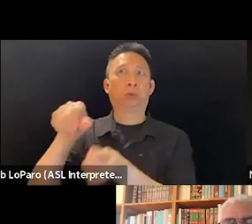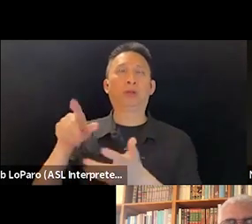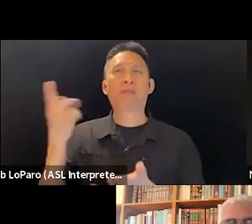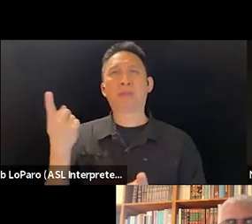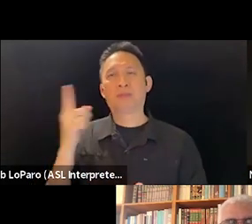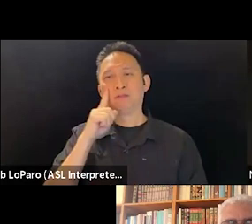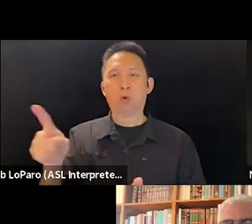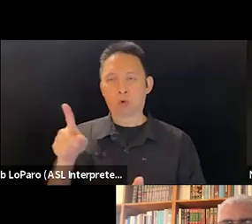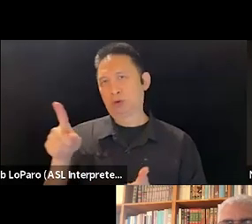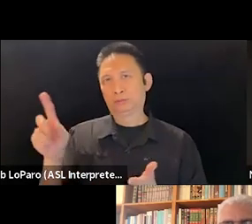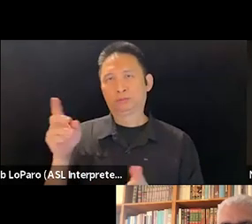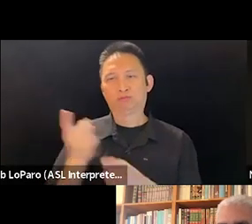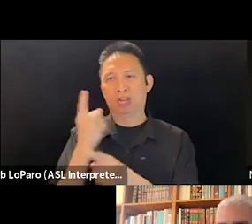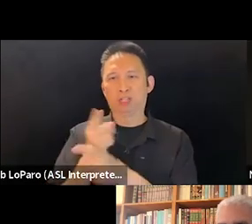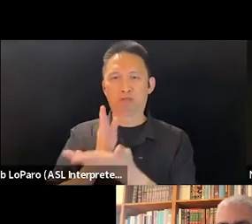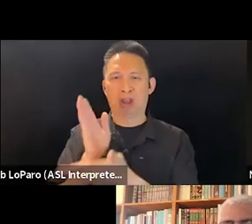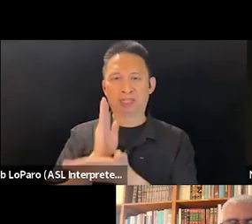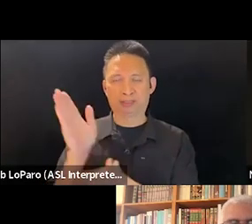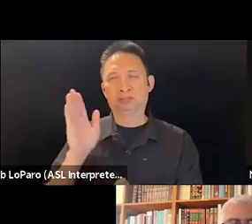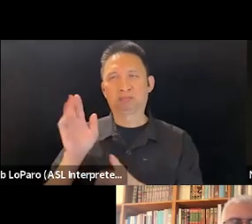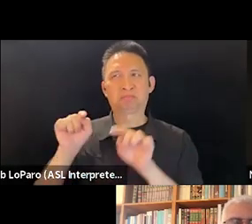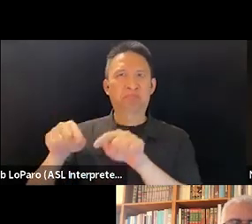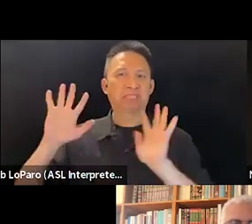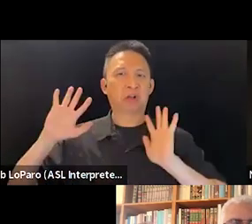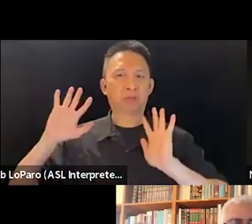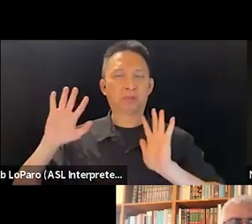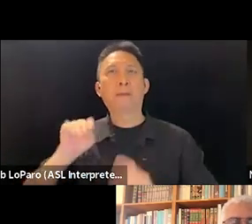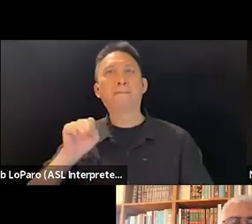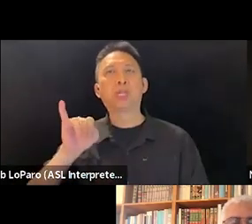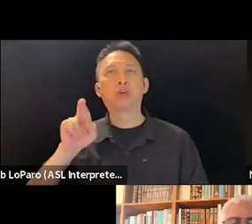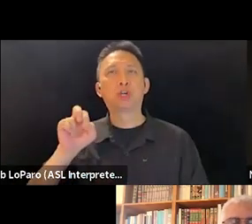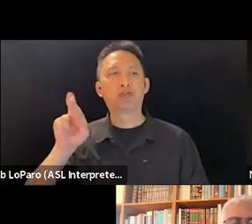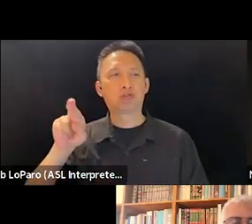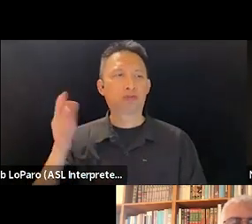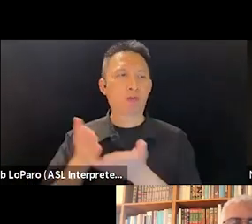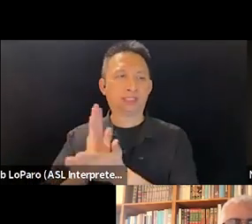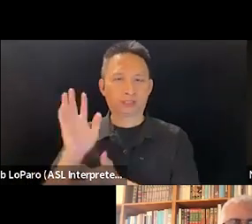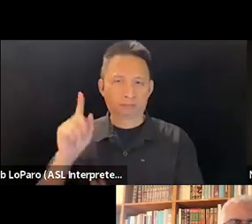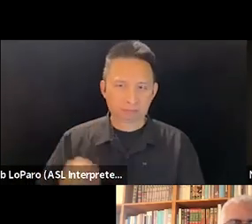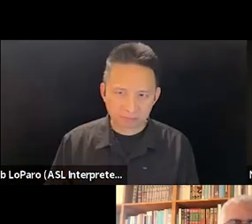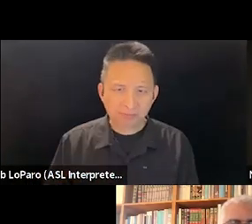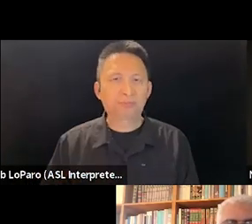And this is, I need to clarify it for everyone. That my channel for example, when we said